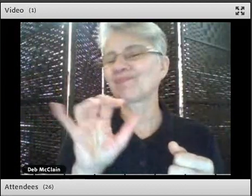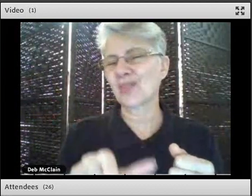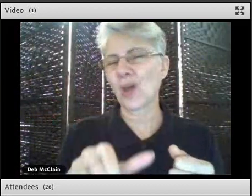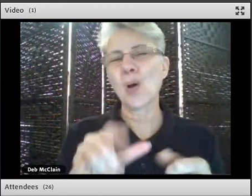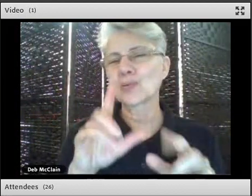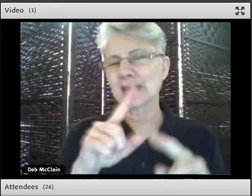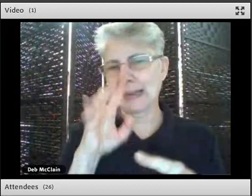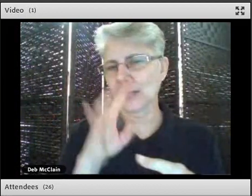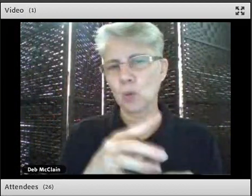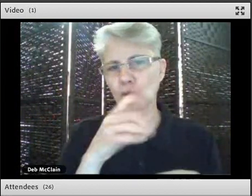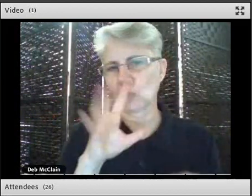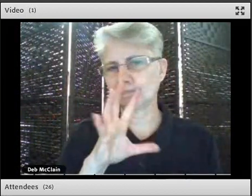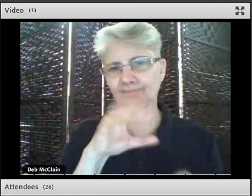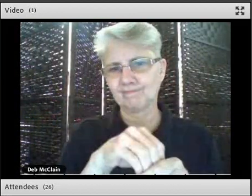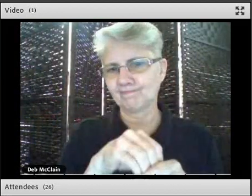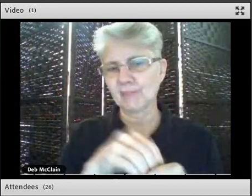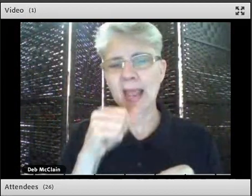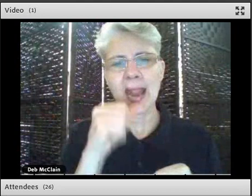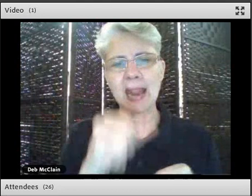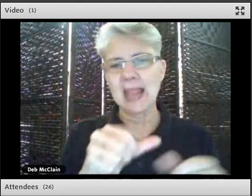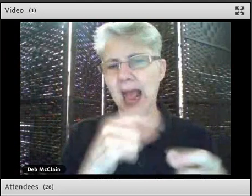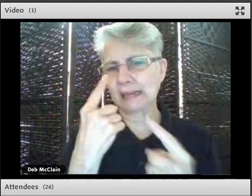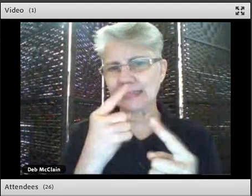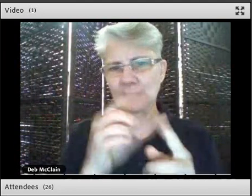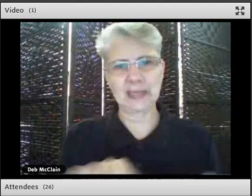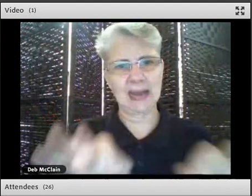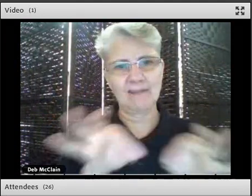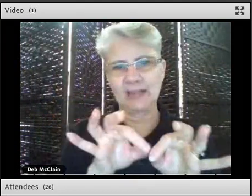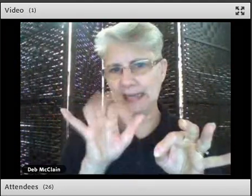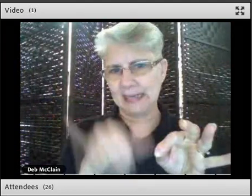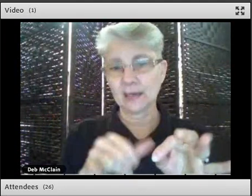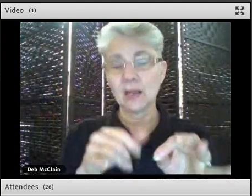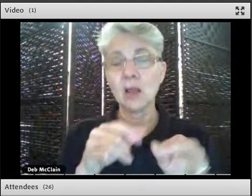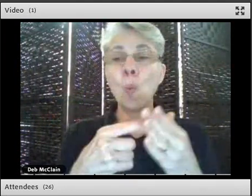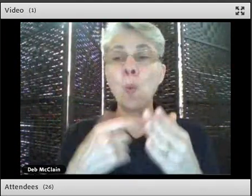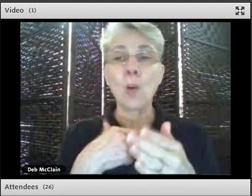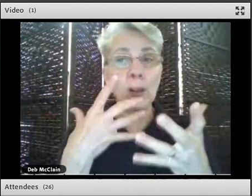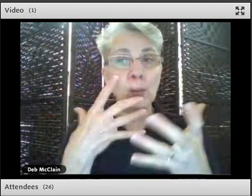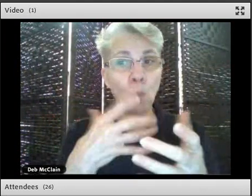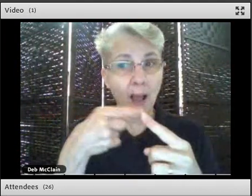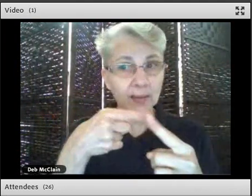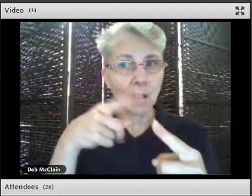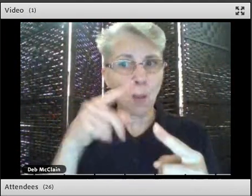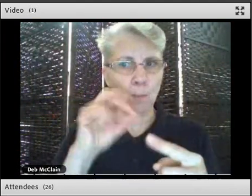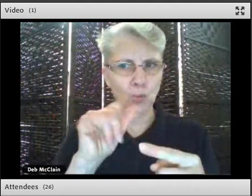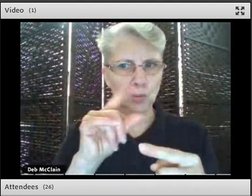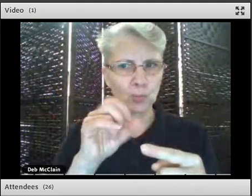Really, what we want are the producer and the director. And just record them the way that you see them.